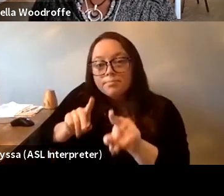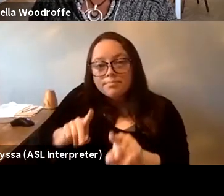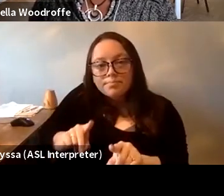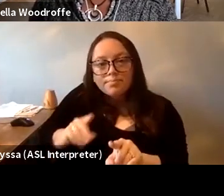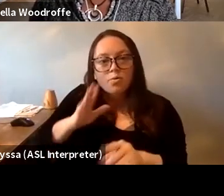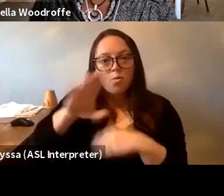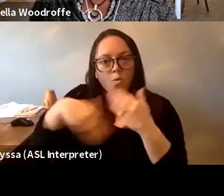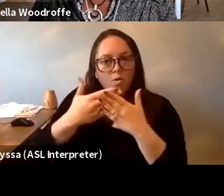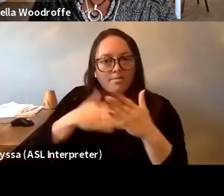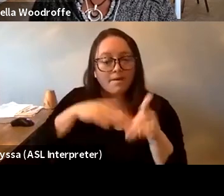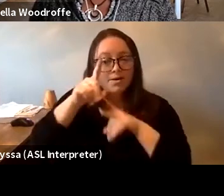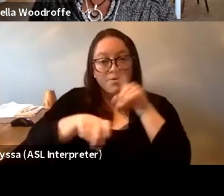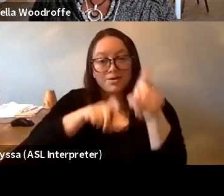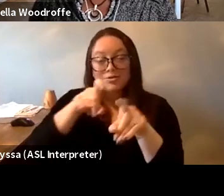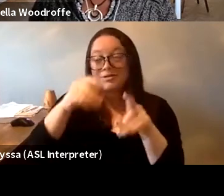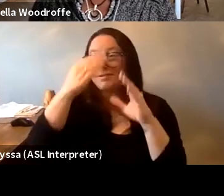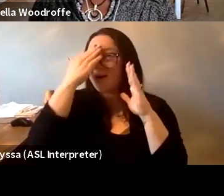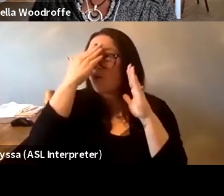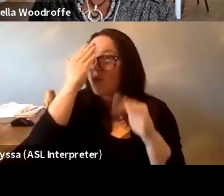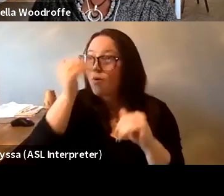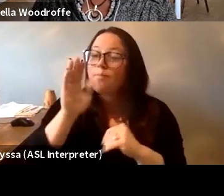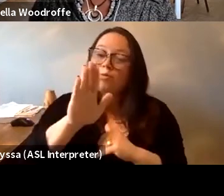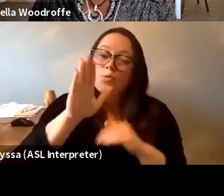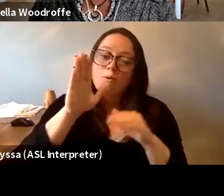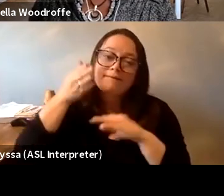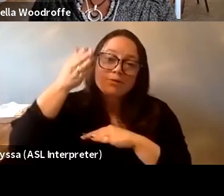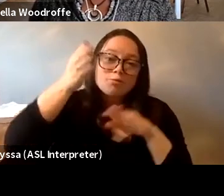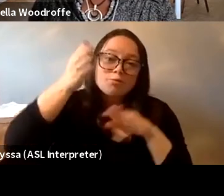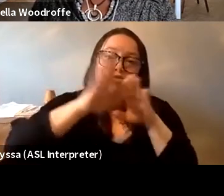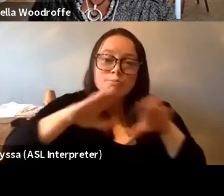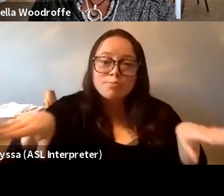future plans for your kids much respect as a person on the